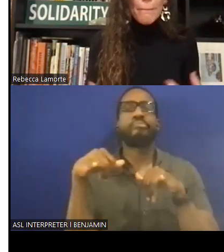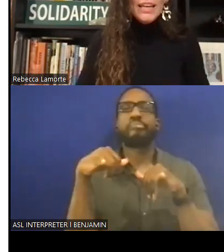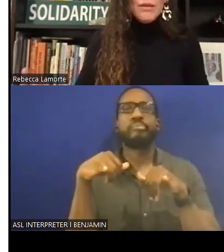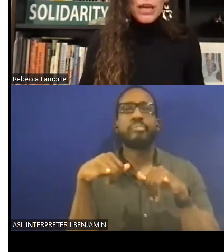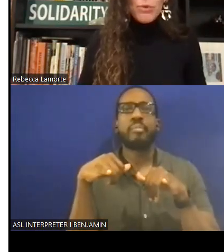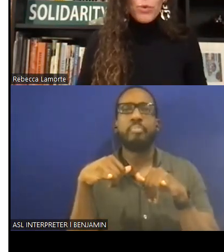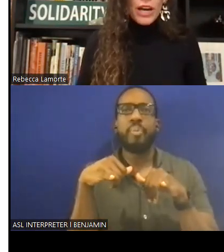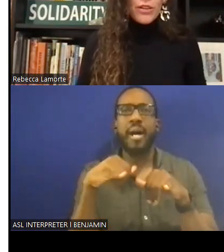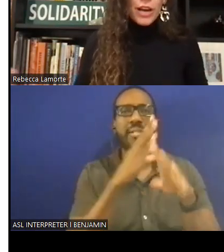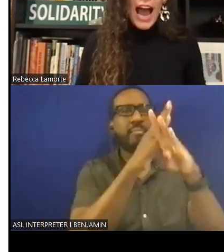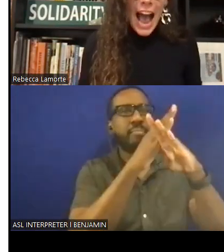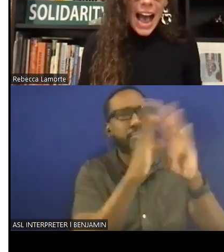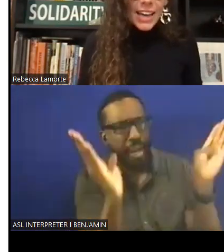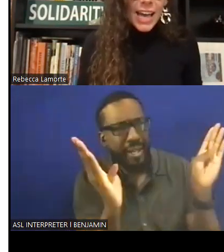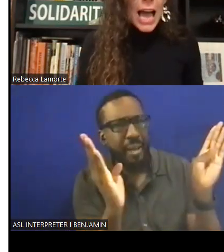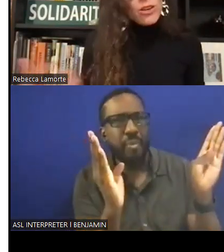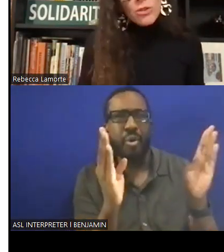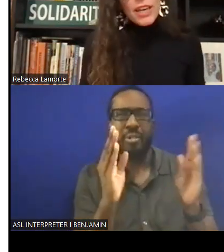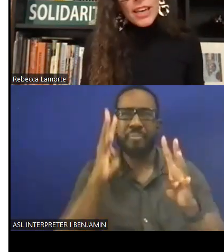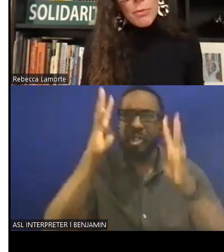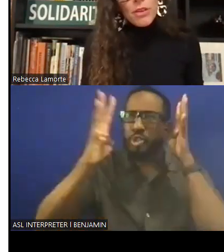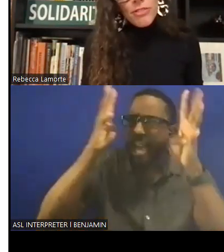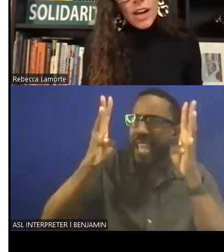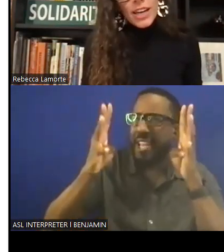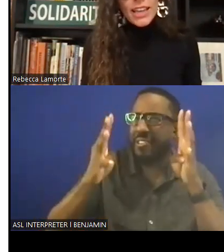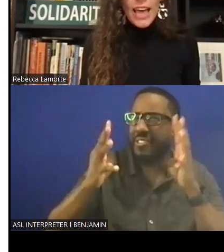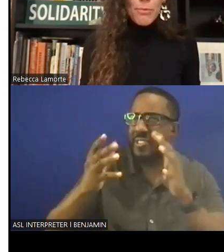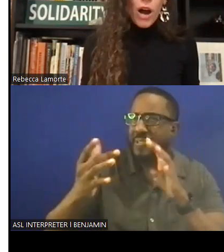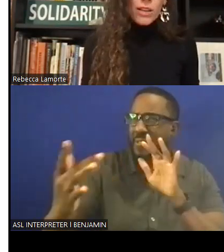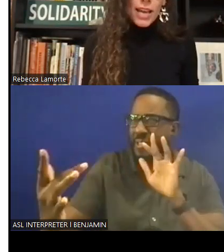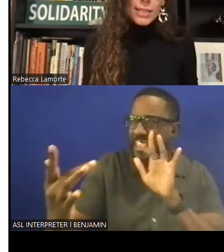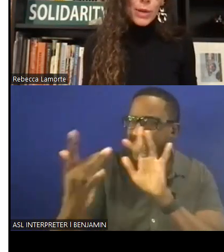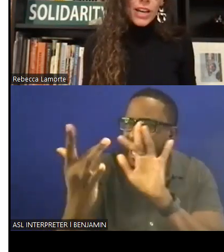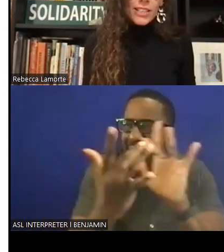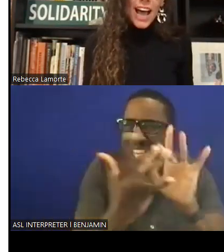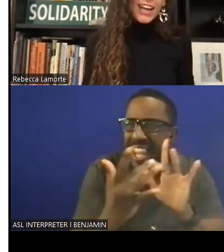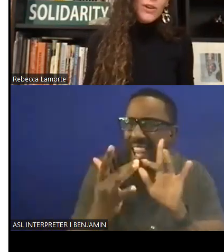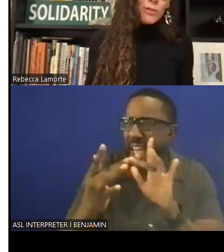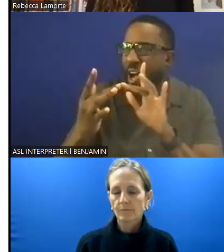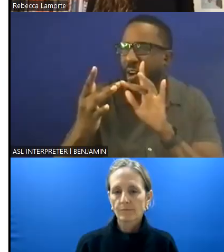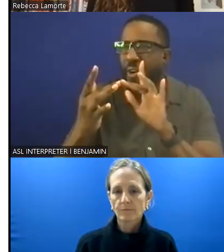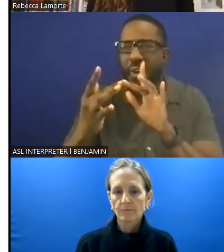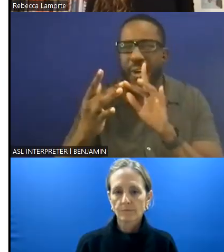meeting people where they're at, and also making it more fun in that process. Because I know, for example,